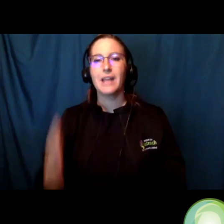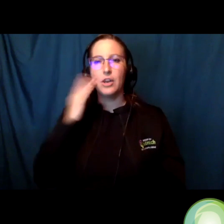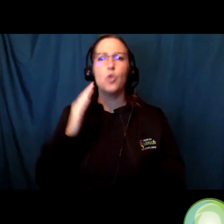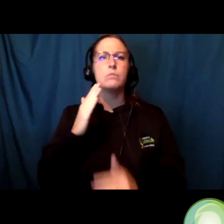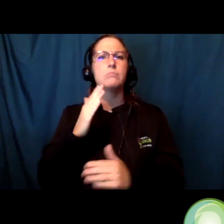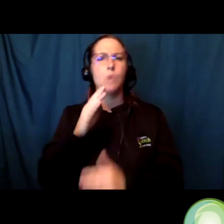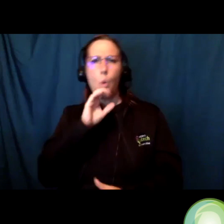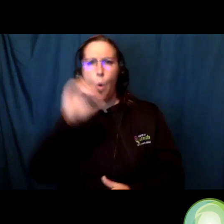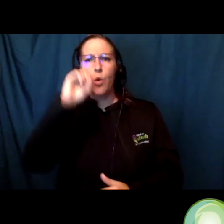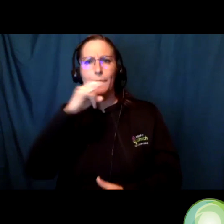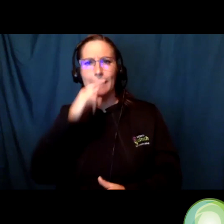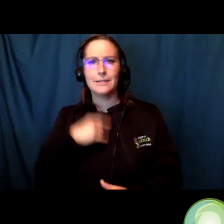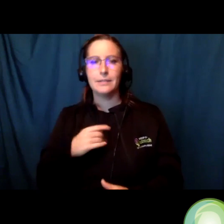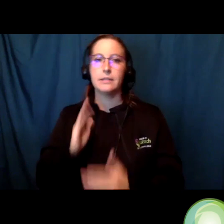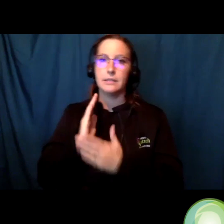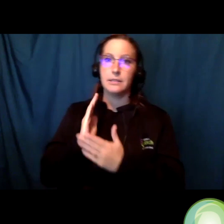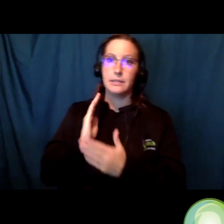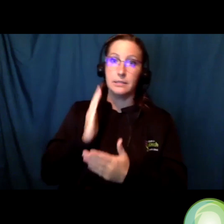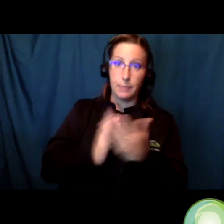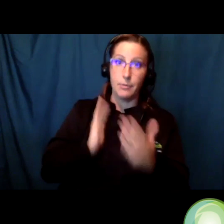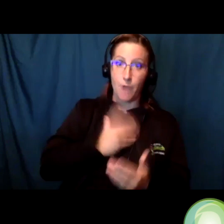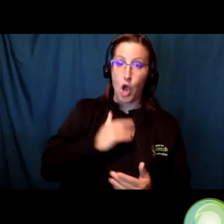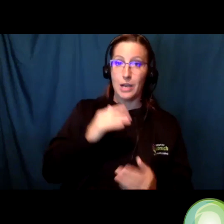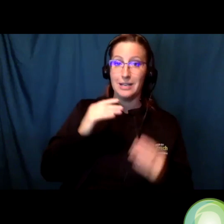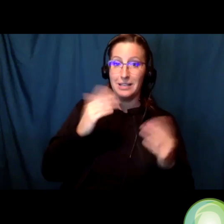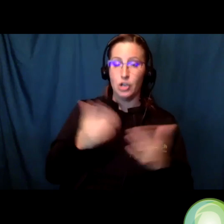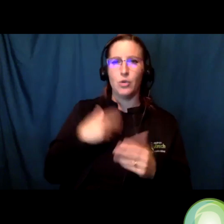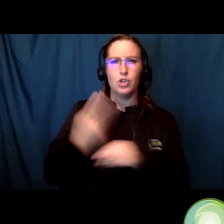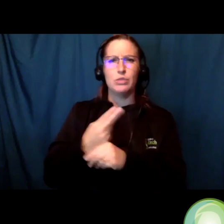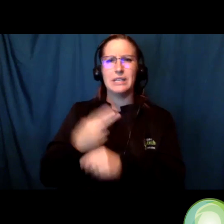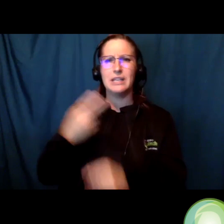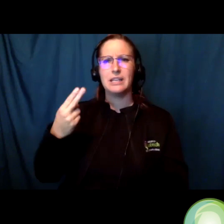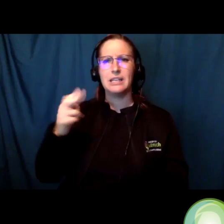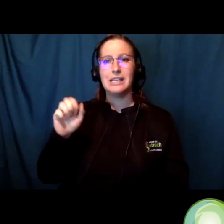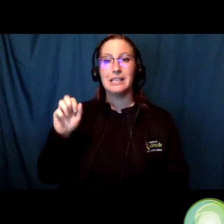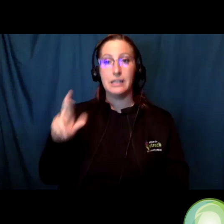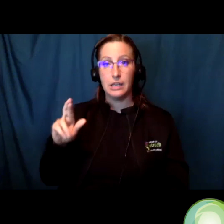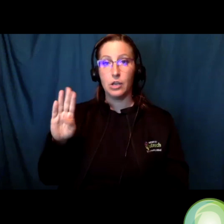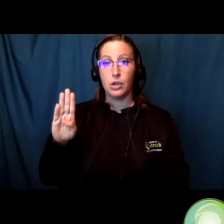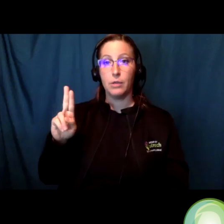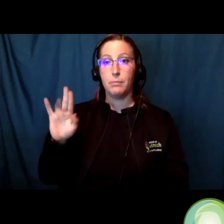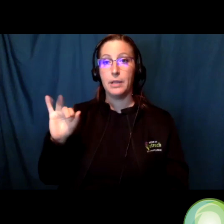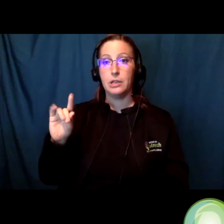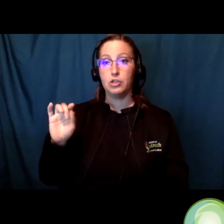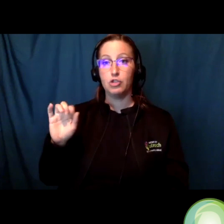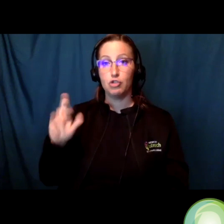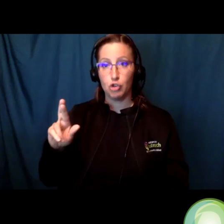some of our teachers and CESA 2 were using Hear Builder for some of the auditory skills but we're looking at